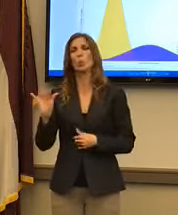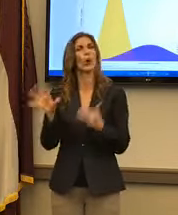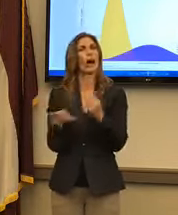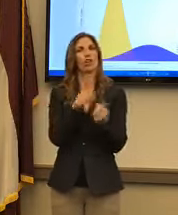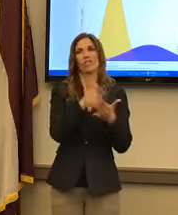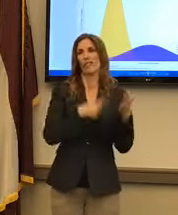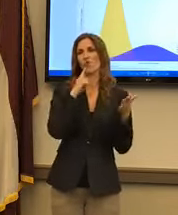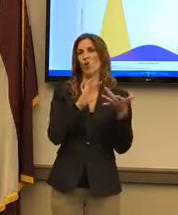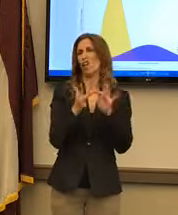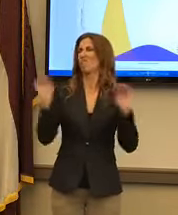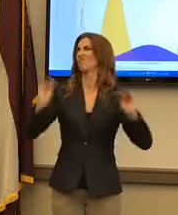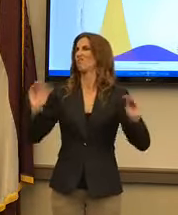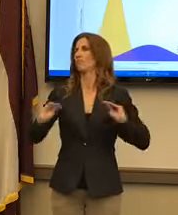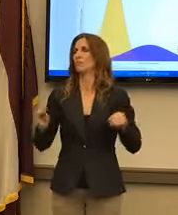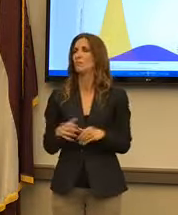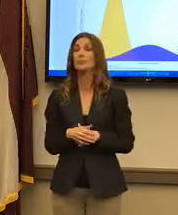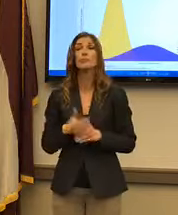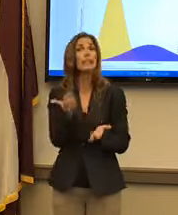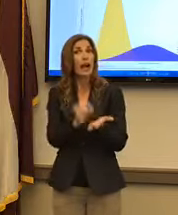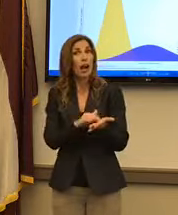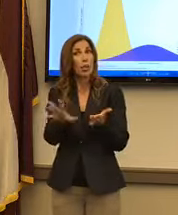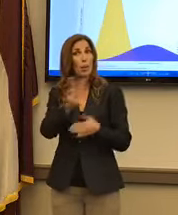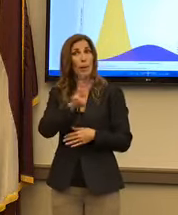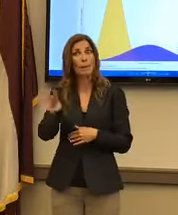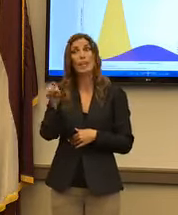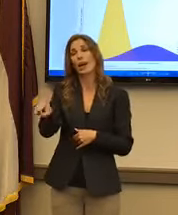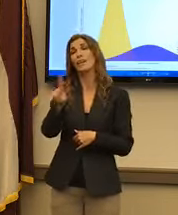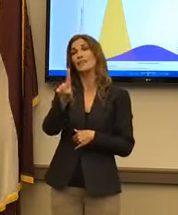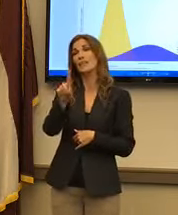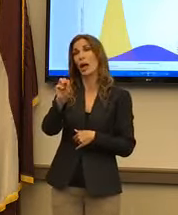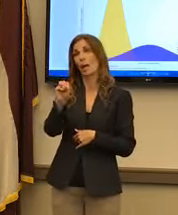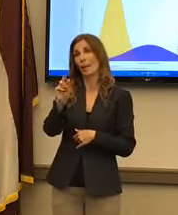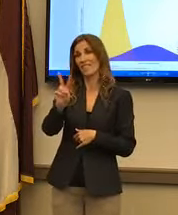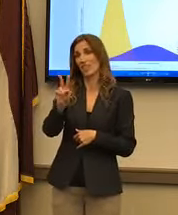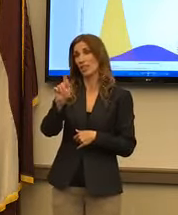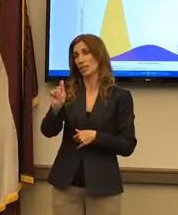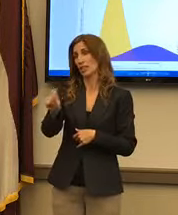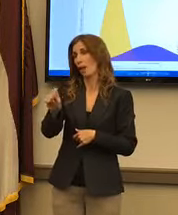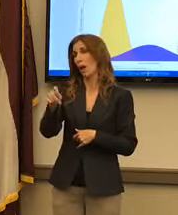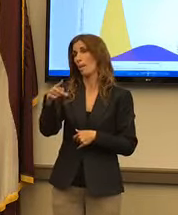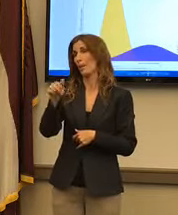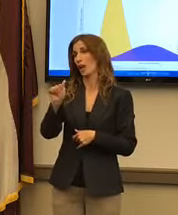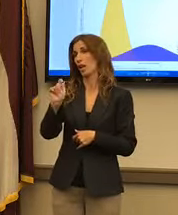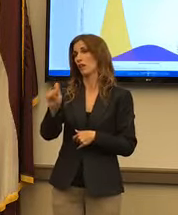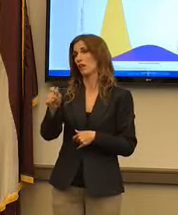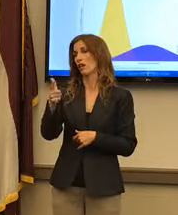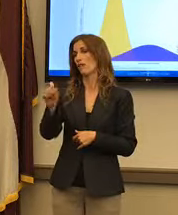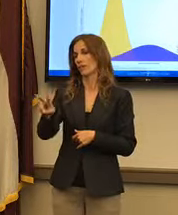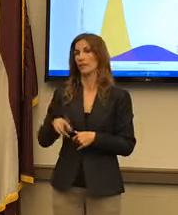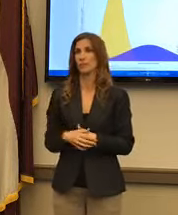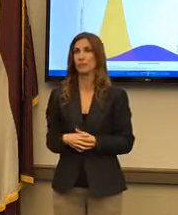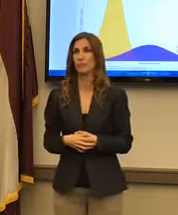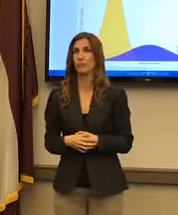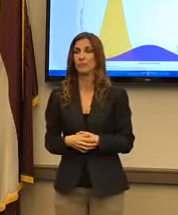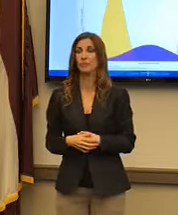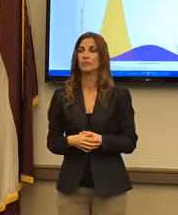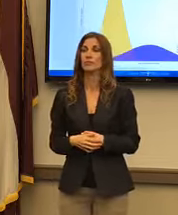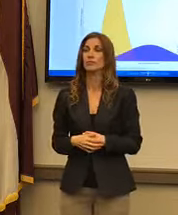online services again that website is dmv.pa.gov as more extension dates